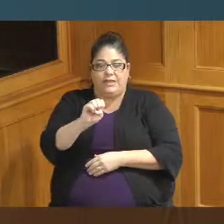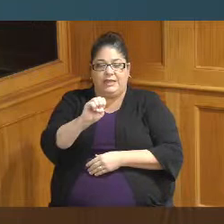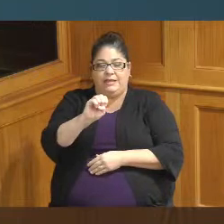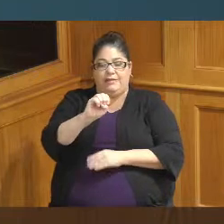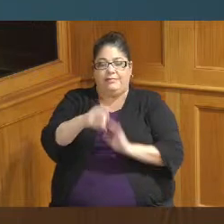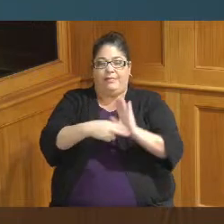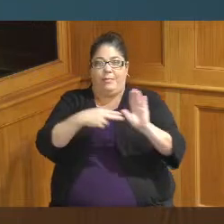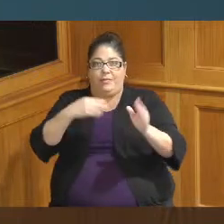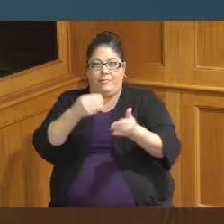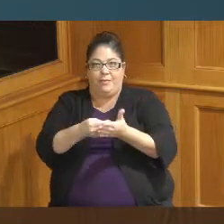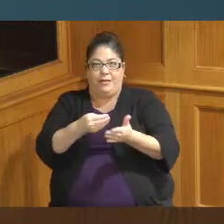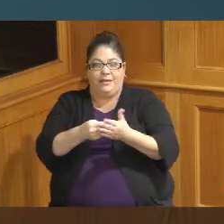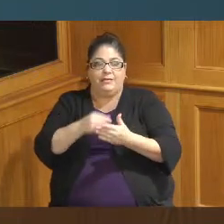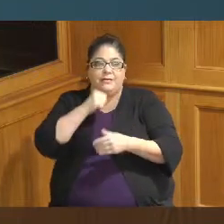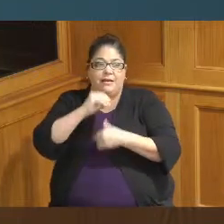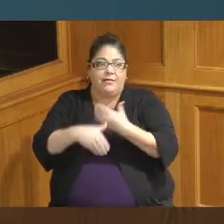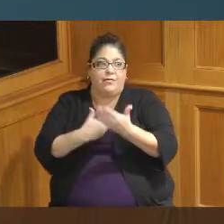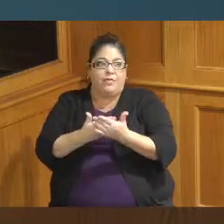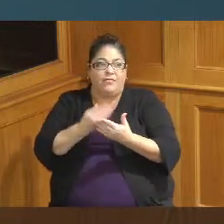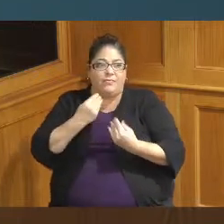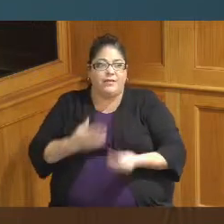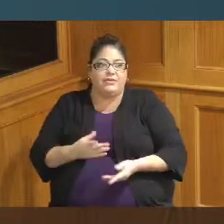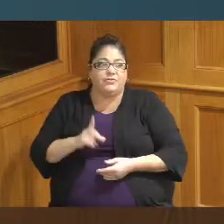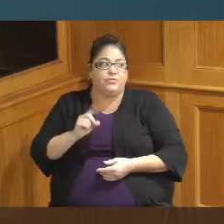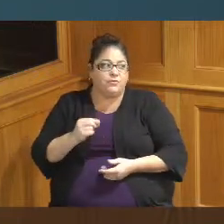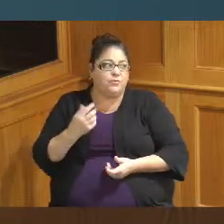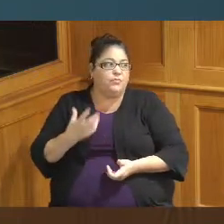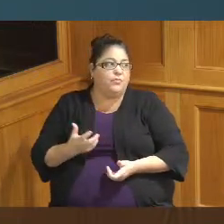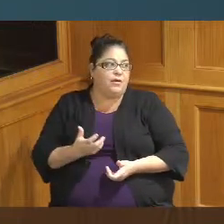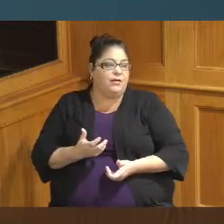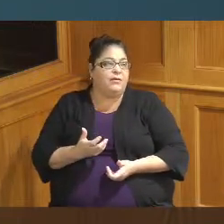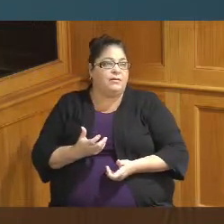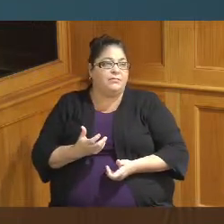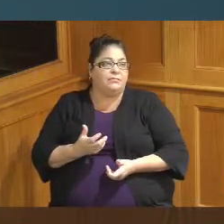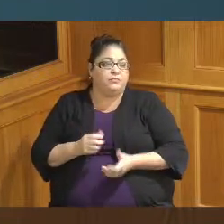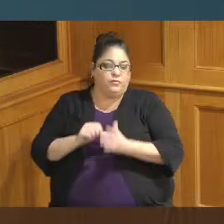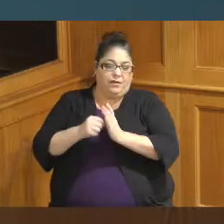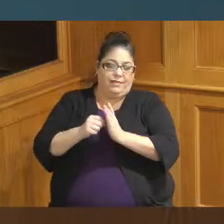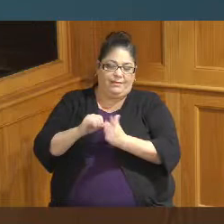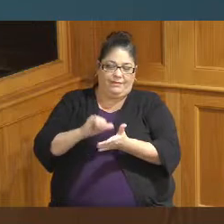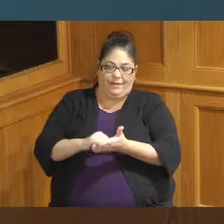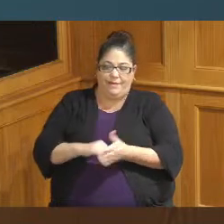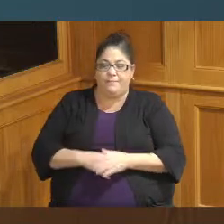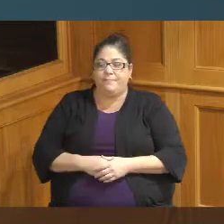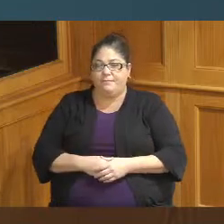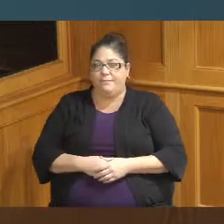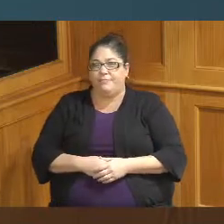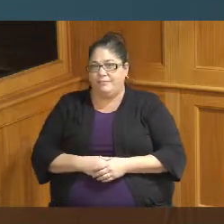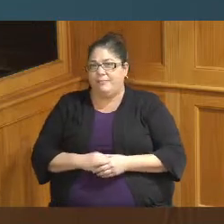all the information so I do wanted to I do want to highlight that I mentioned that earlier there